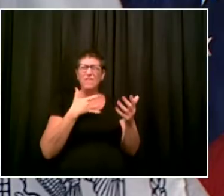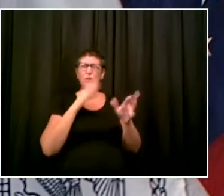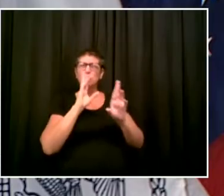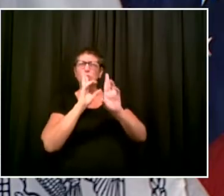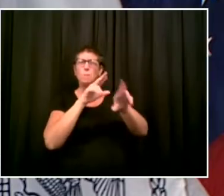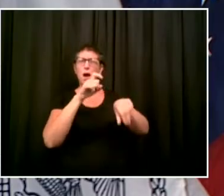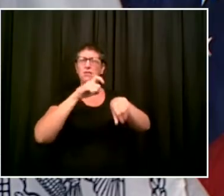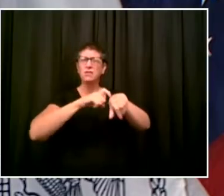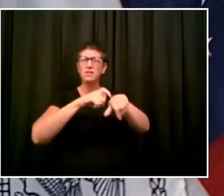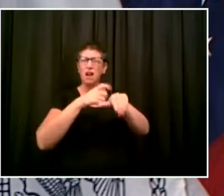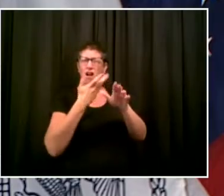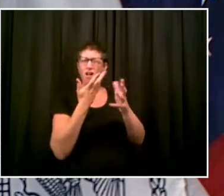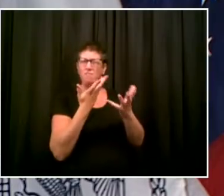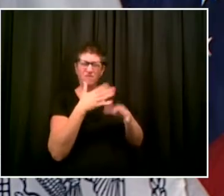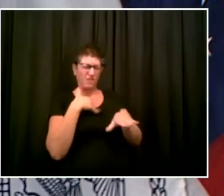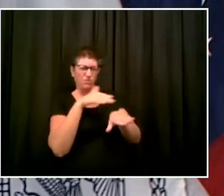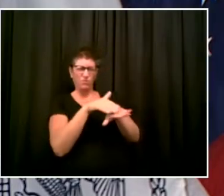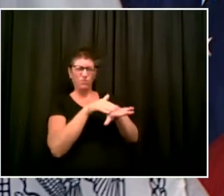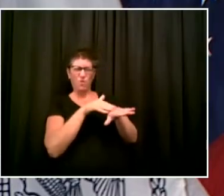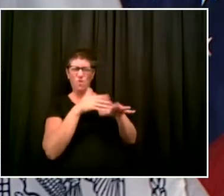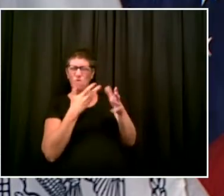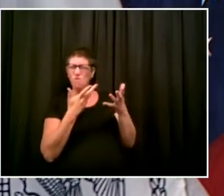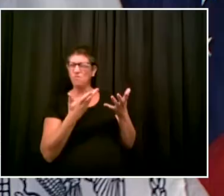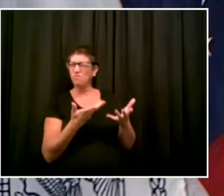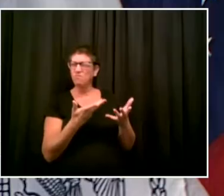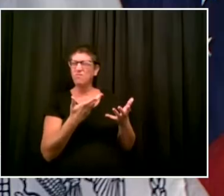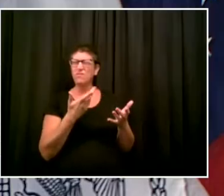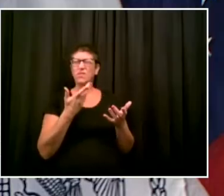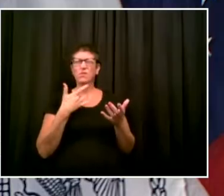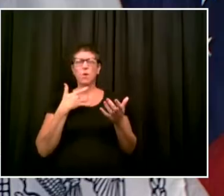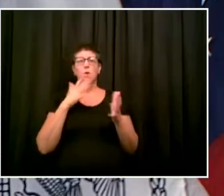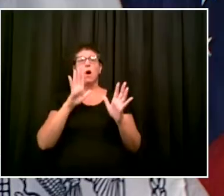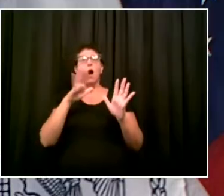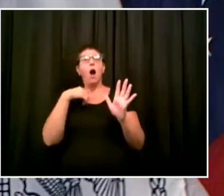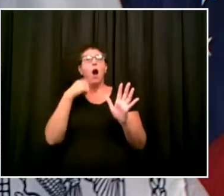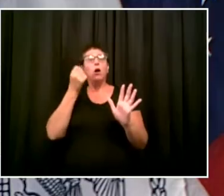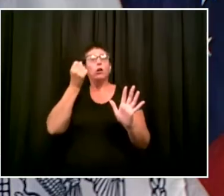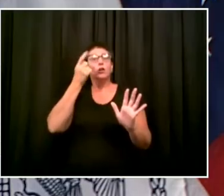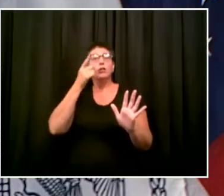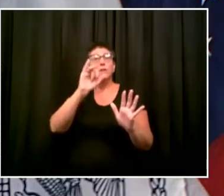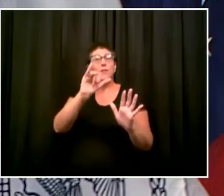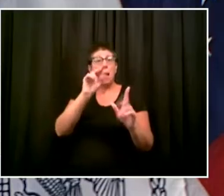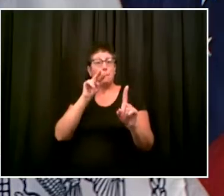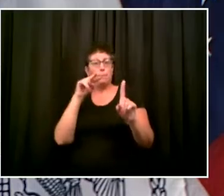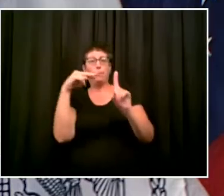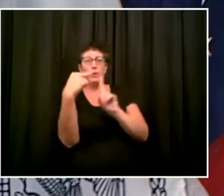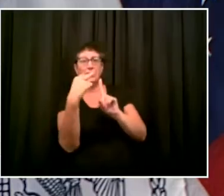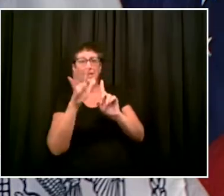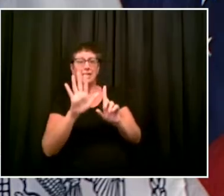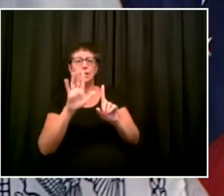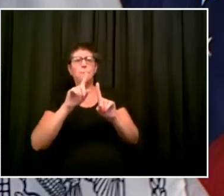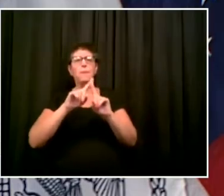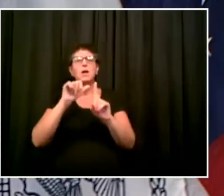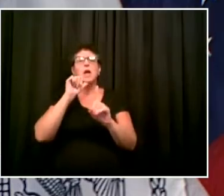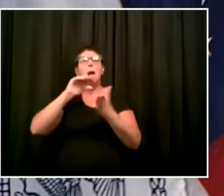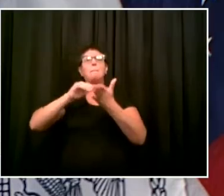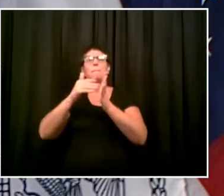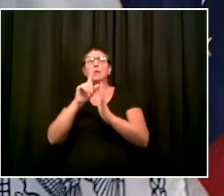SAIDTH E EALS E DEPARTMENT IS STRETCHED THIN WITH ALL THE THIN TGSHENEY ED TO DO AND NO